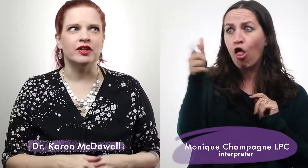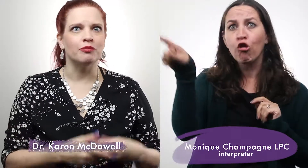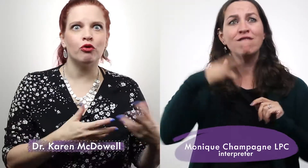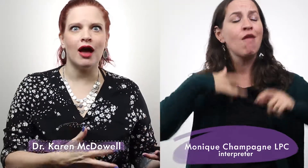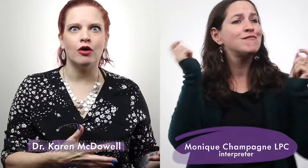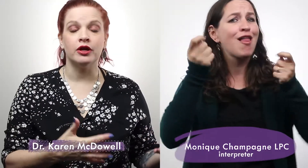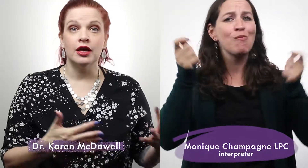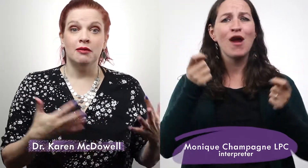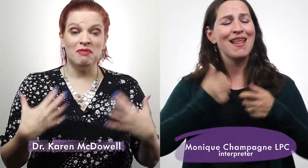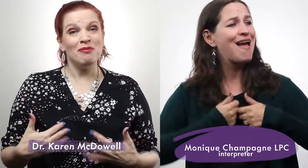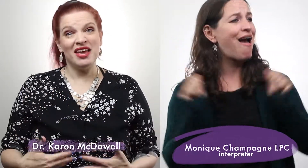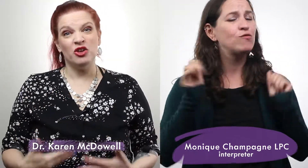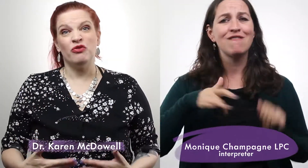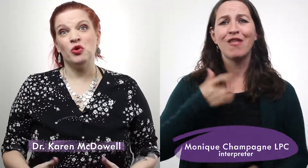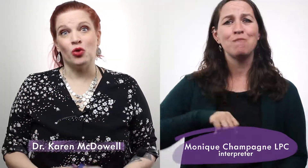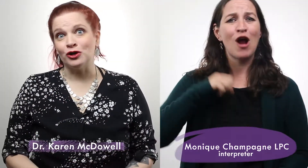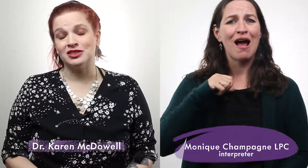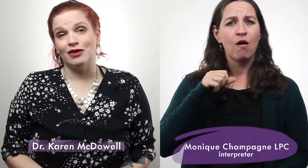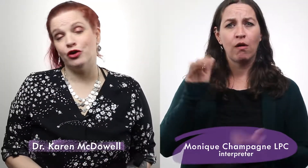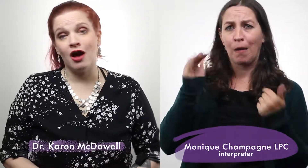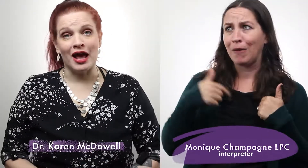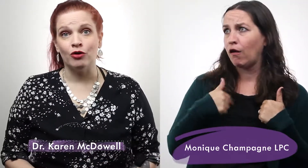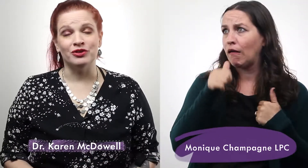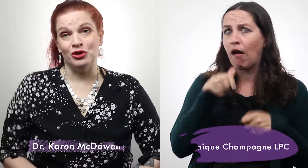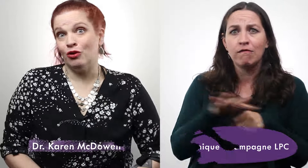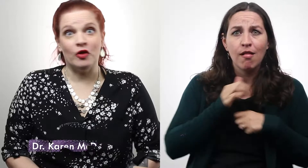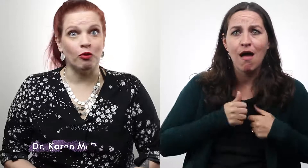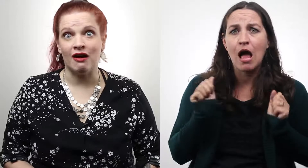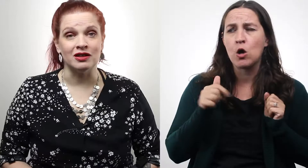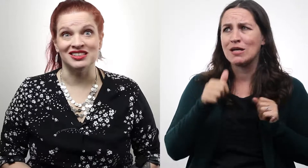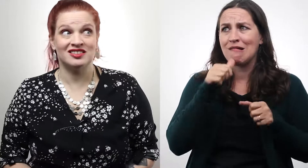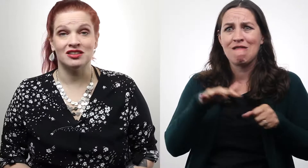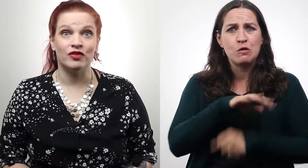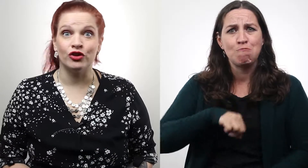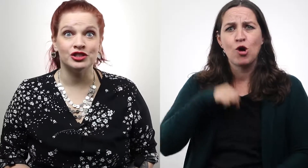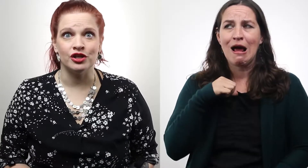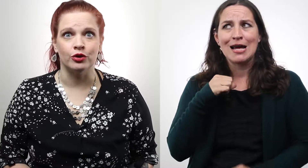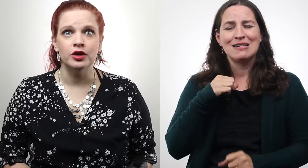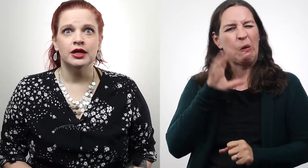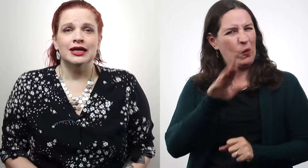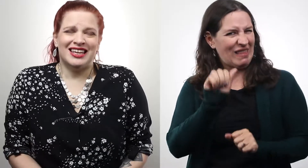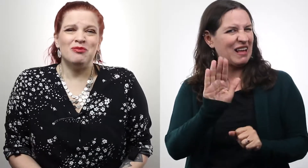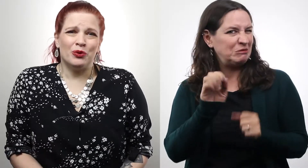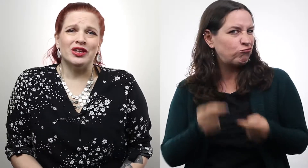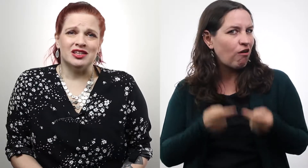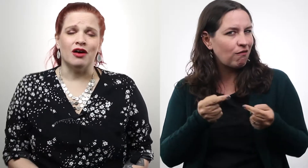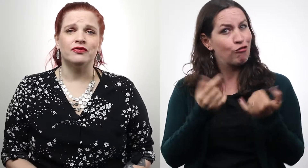feeling proud may make you feel worse. If you're not out and you don't feel proud and this doesn't feel good to you, it can be really tough.